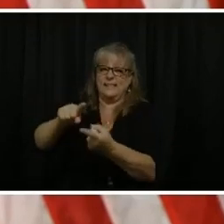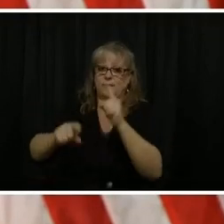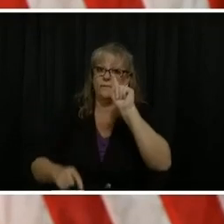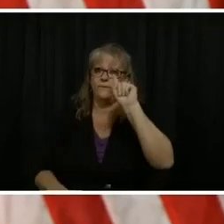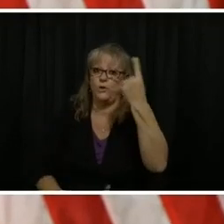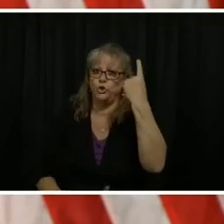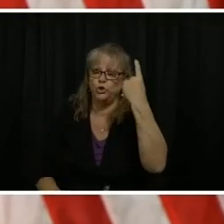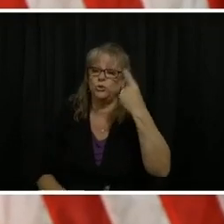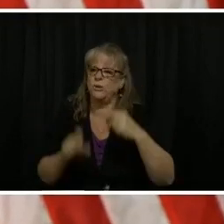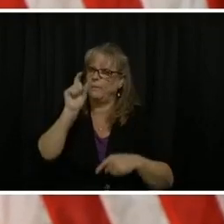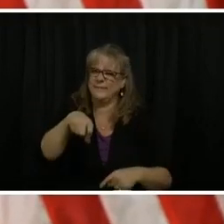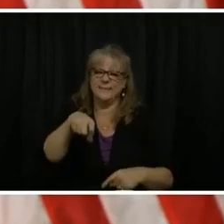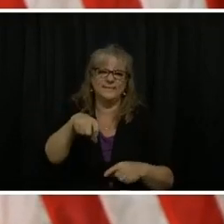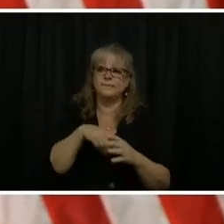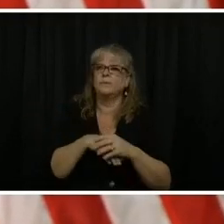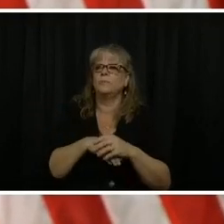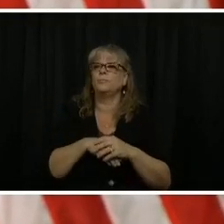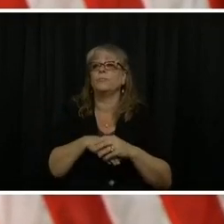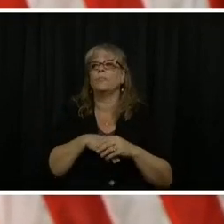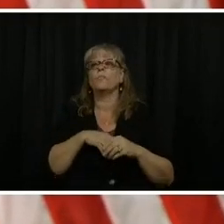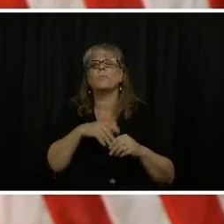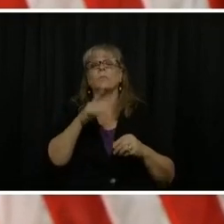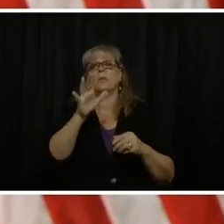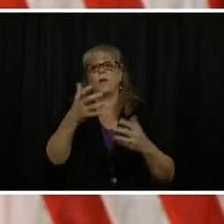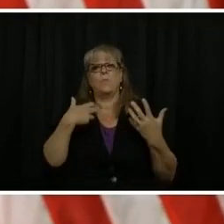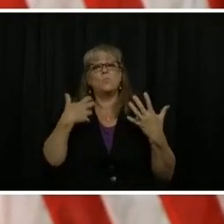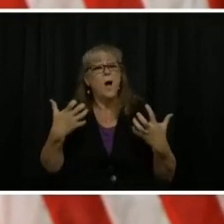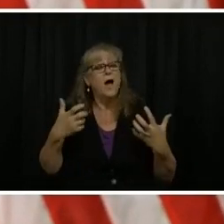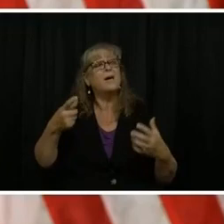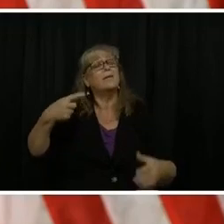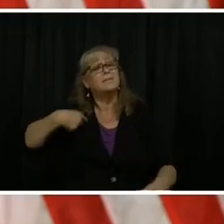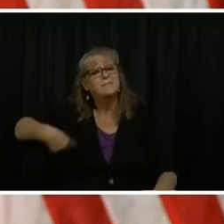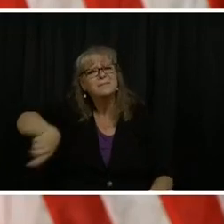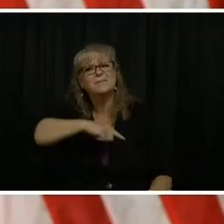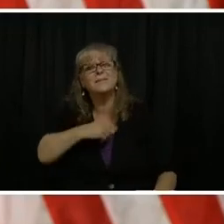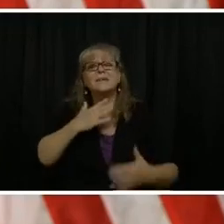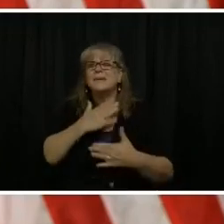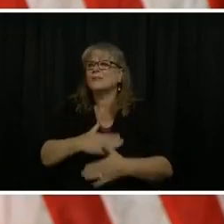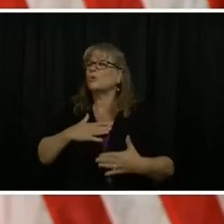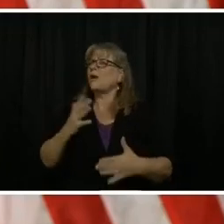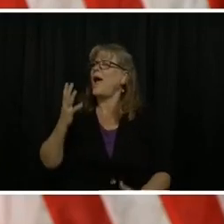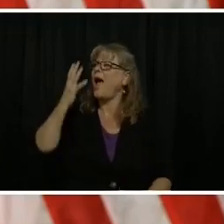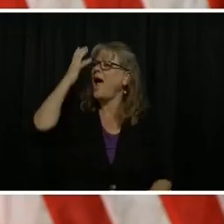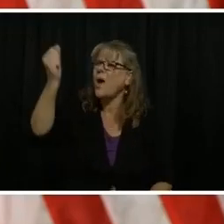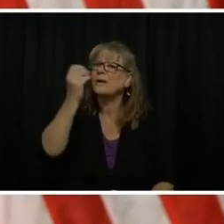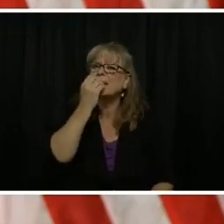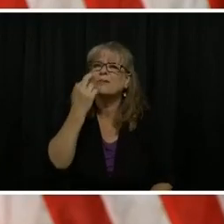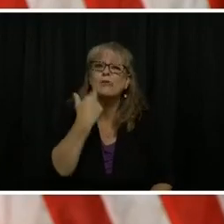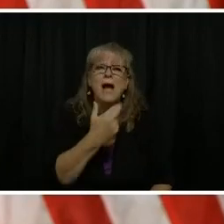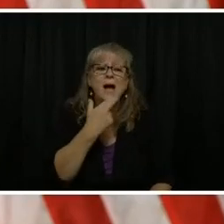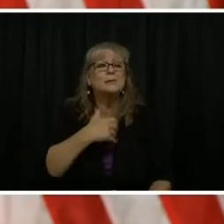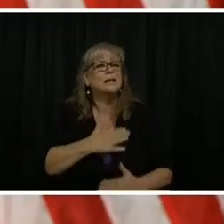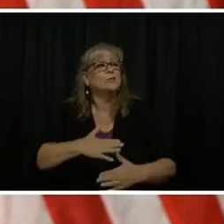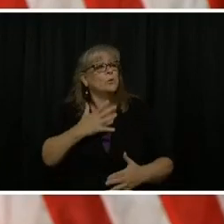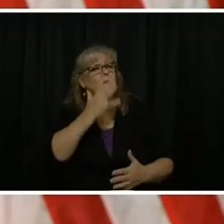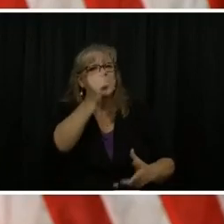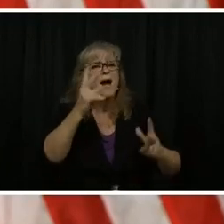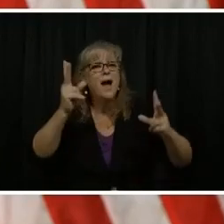IN OUR STATE. WE HAVE TO PREVENT THIS KIND OF FINANCIAL SPREAD. THE BOTTOM LINE IS THAT ALL